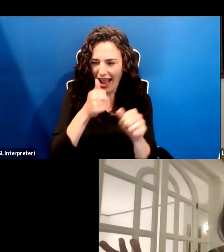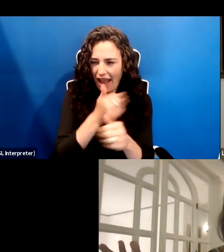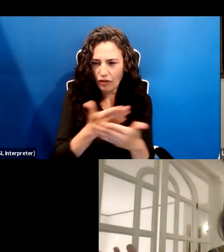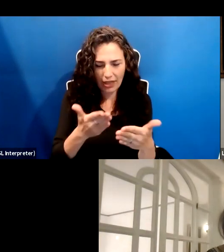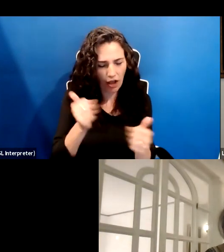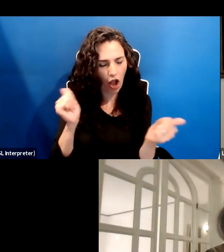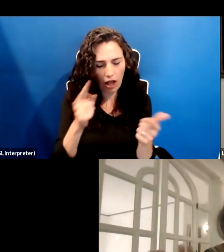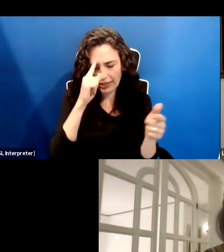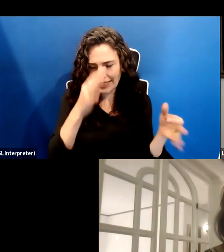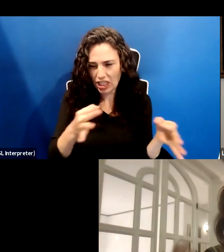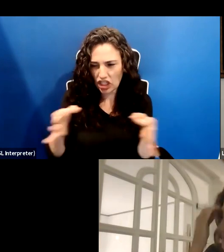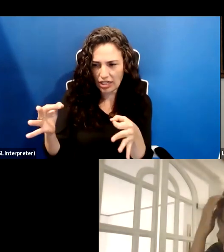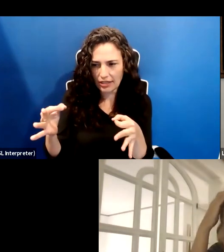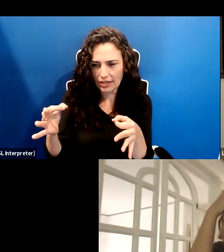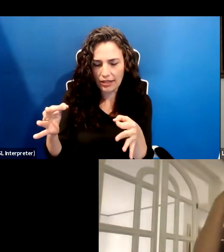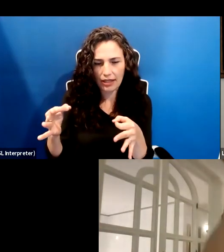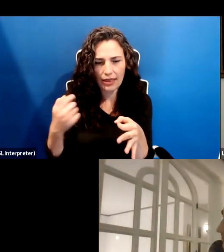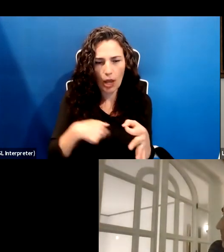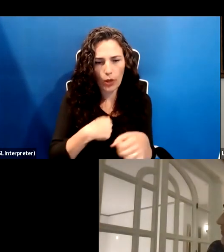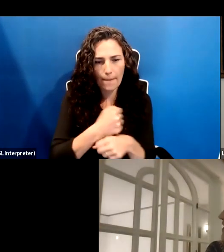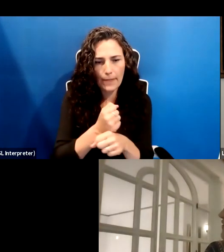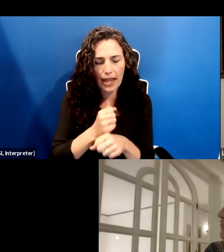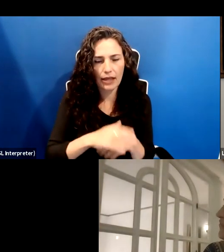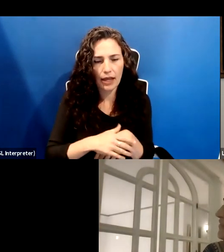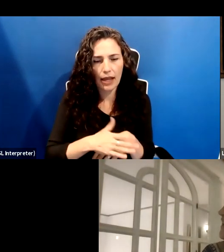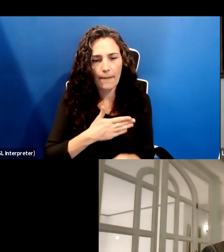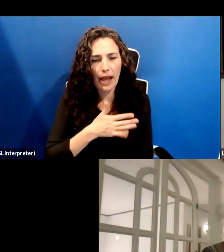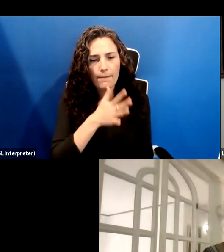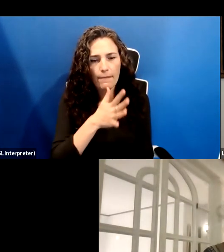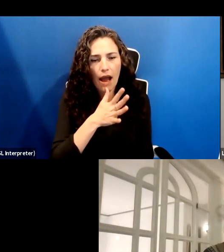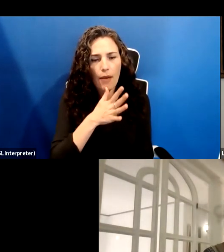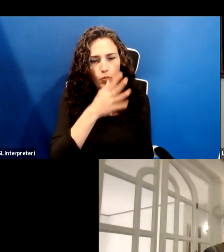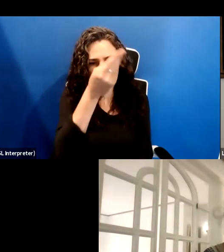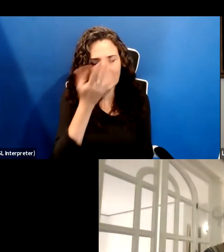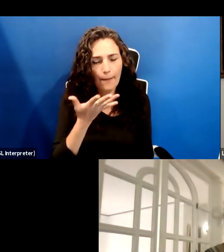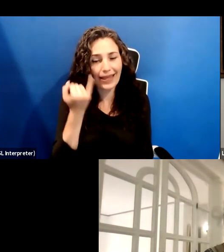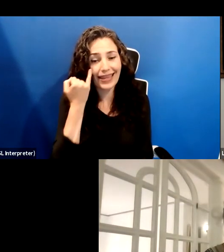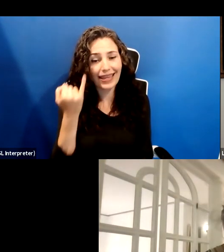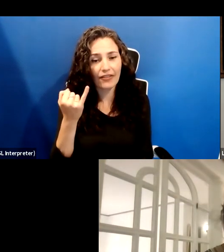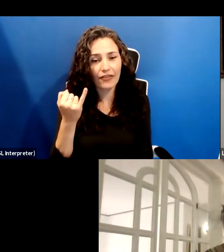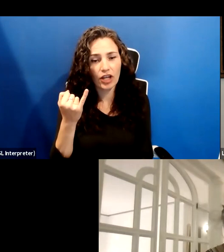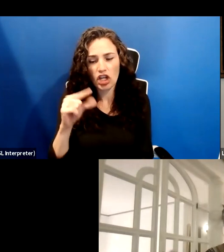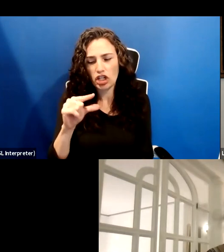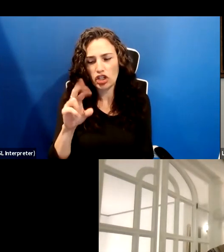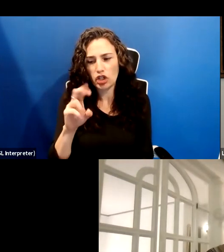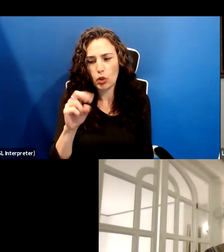And my mother always used to tell me, you know, if Bush, if George Bush had just,